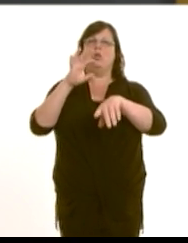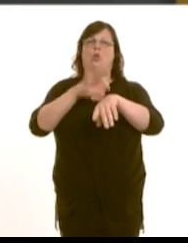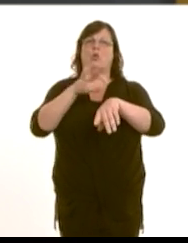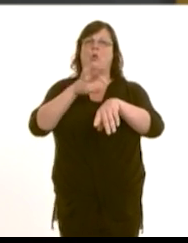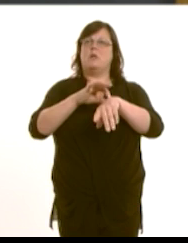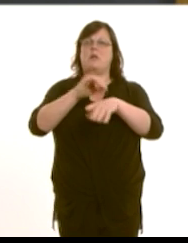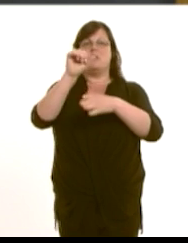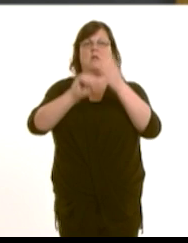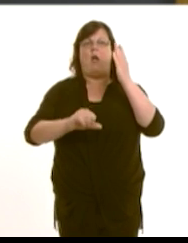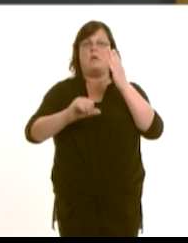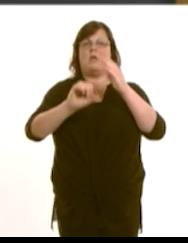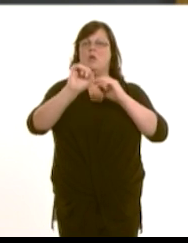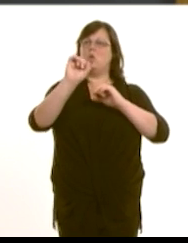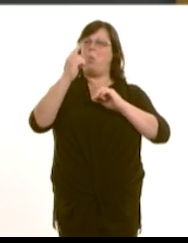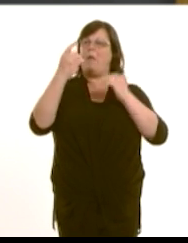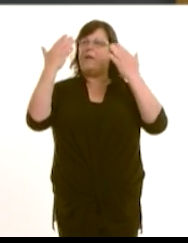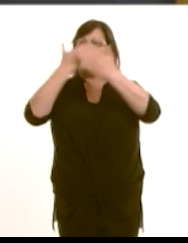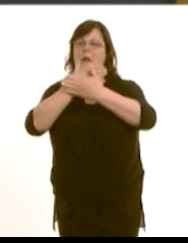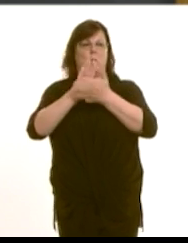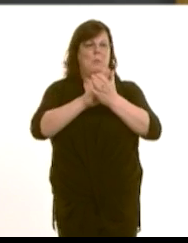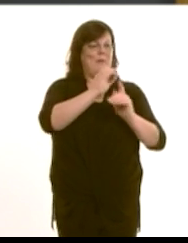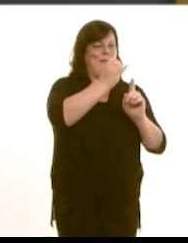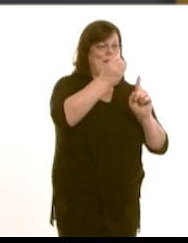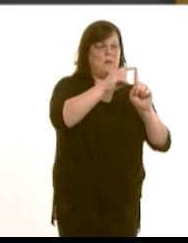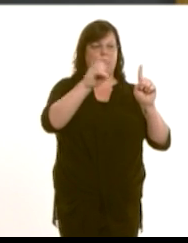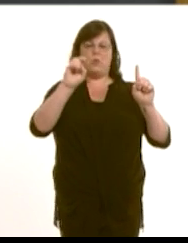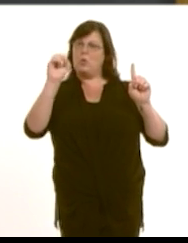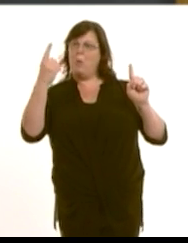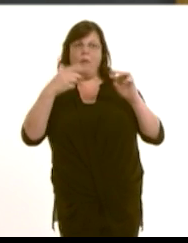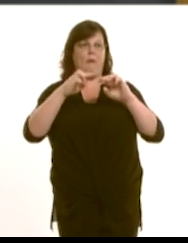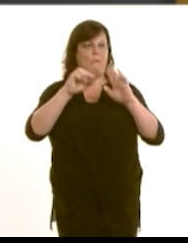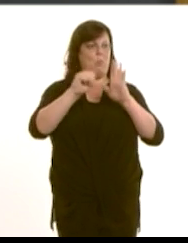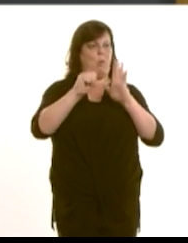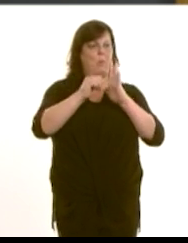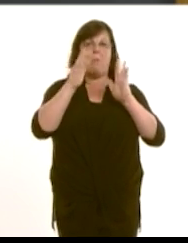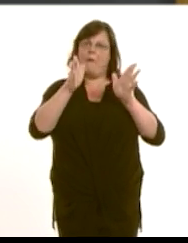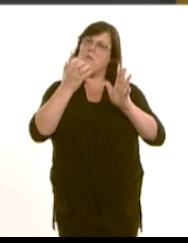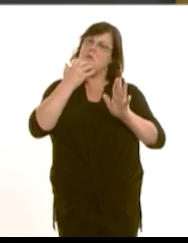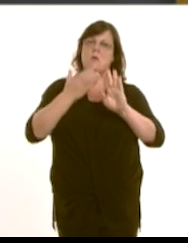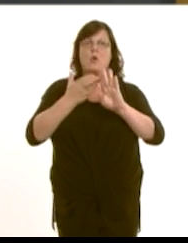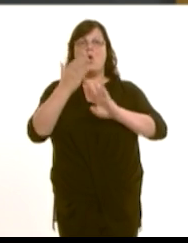Between six and 12, people in Newtown have to travel to Welshpool in order to access GP services.